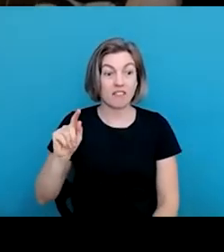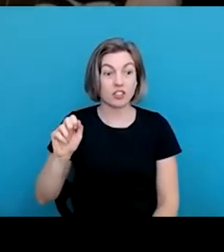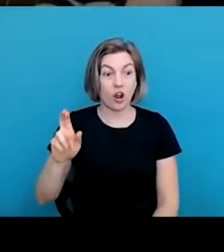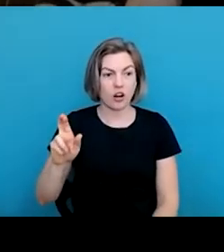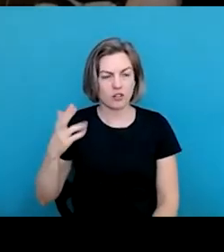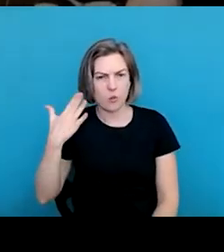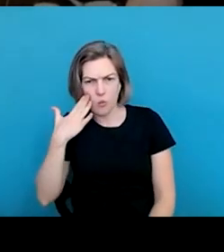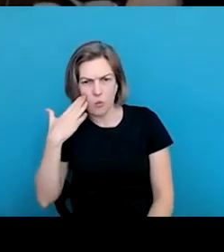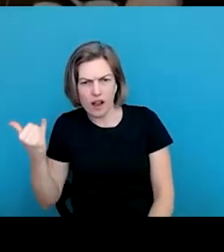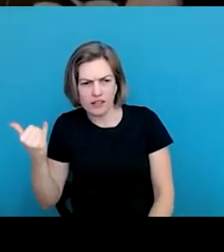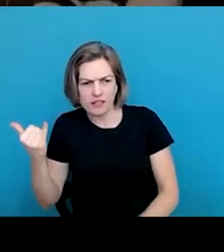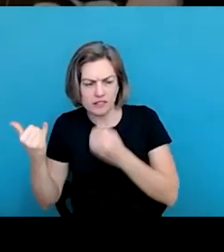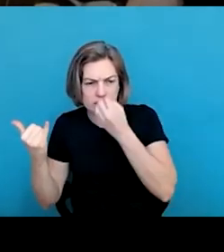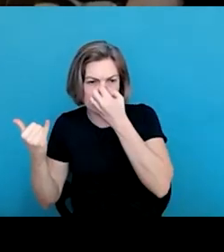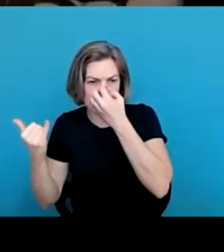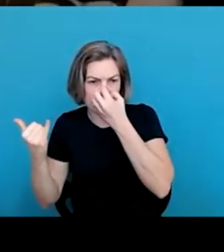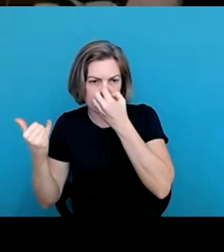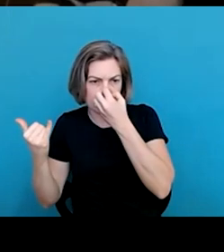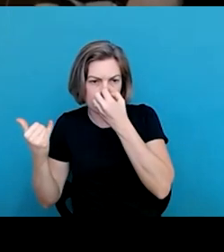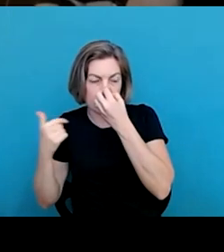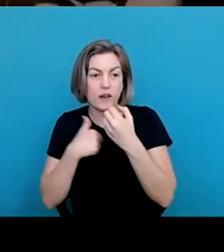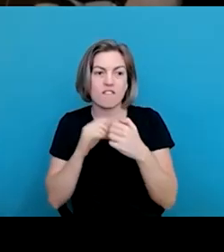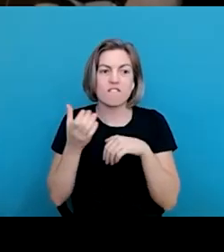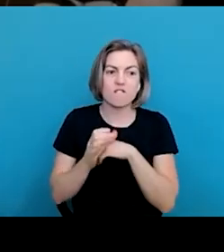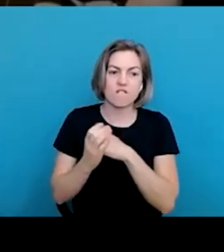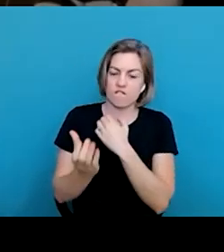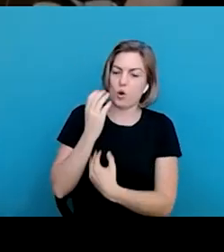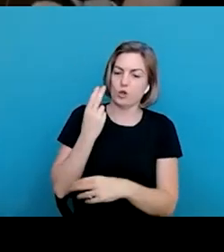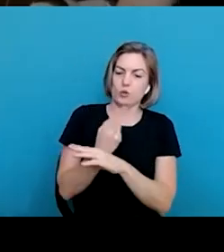We were forced to use these remote technologies a few years ago.